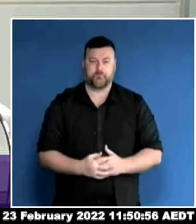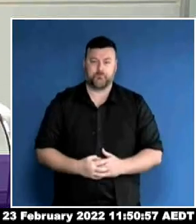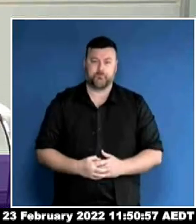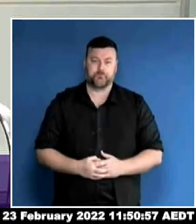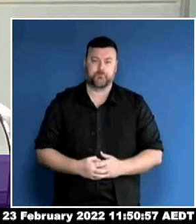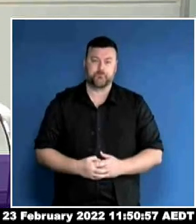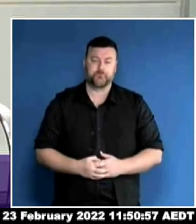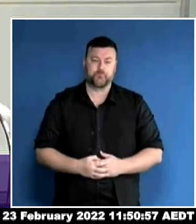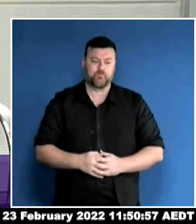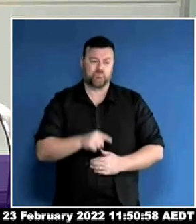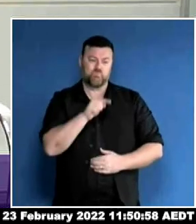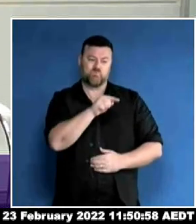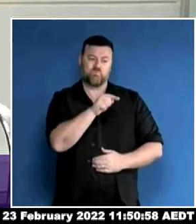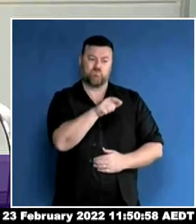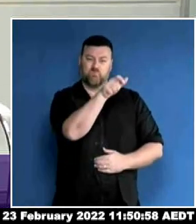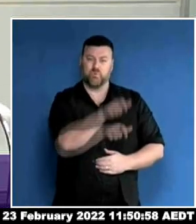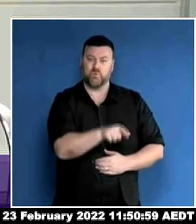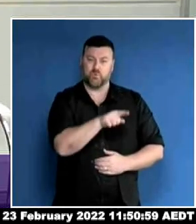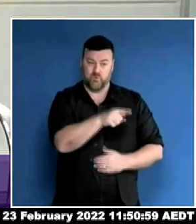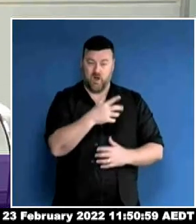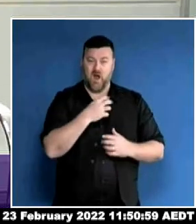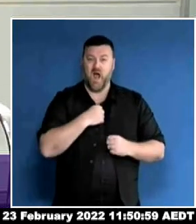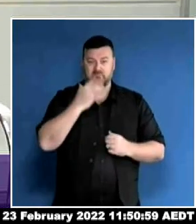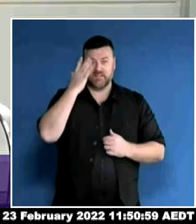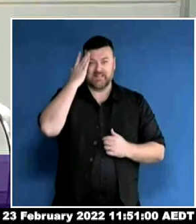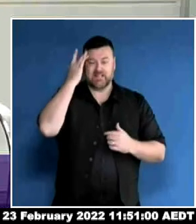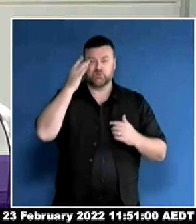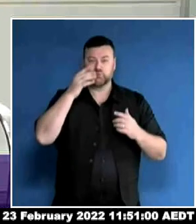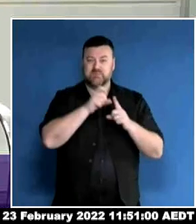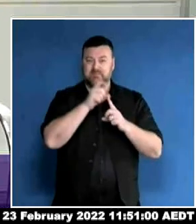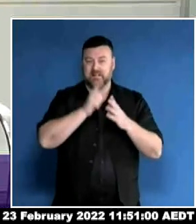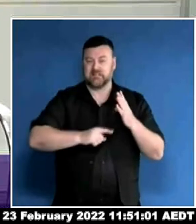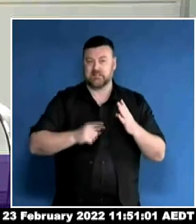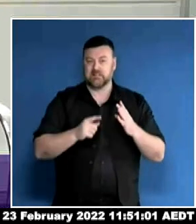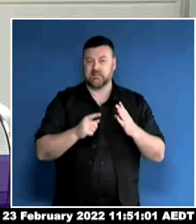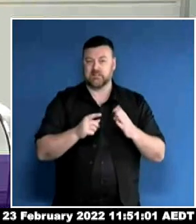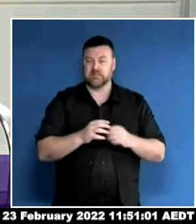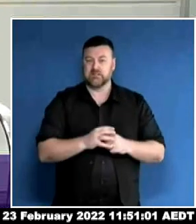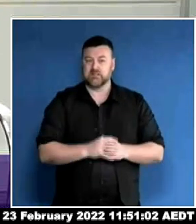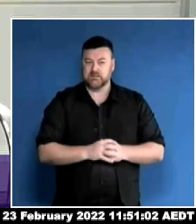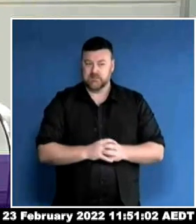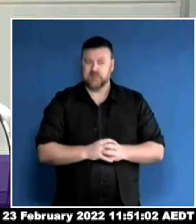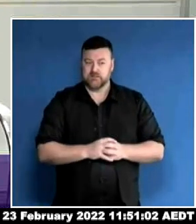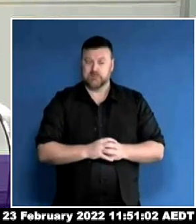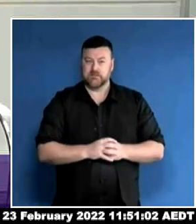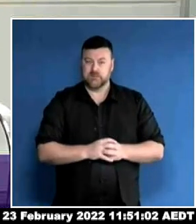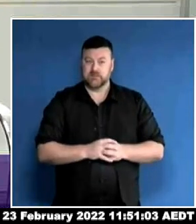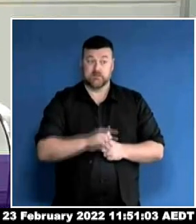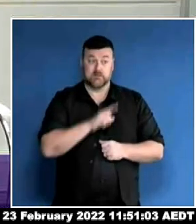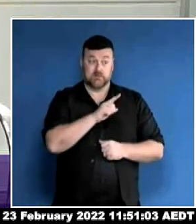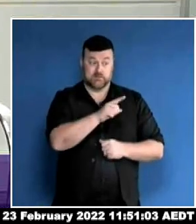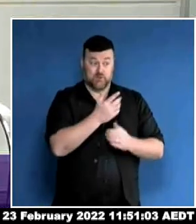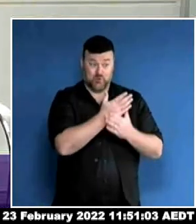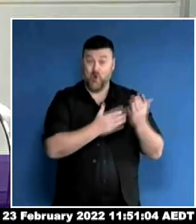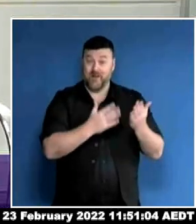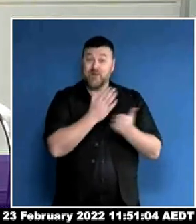with an intellectual disability who experienced that problem. His story ultimately was a happy ending, but the first half of it was me finding out that